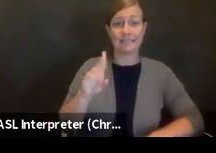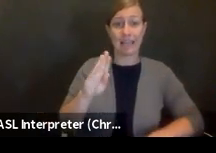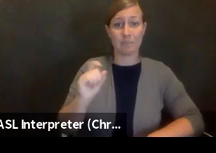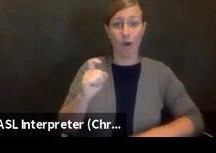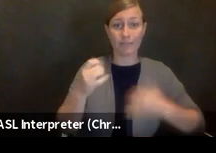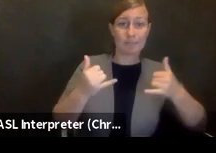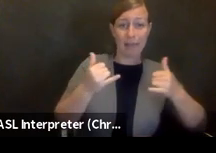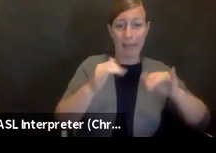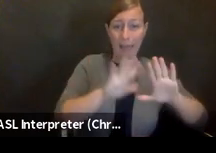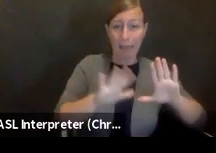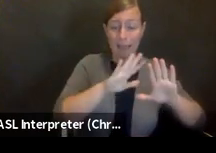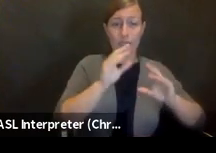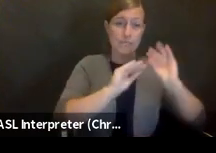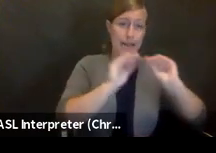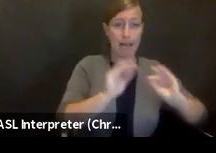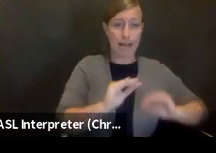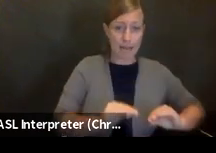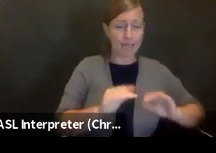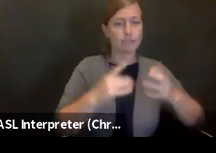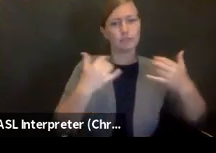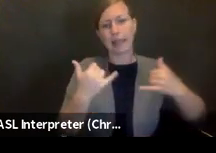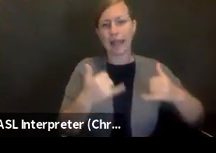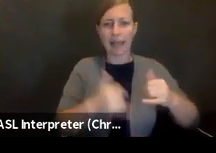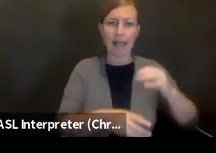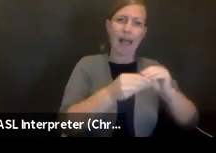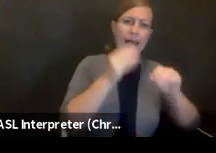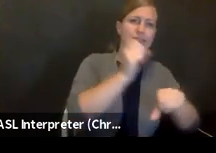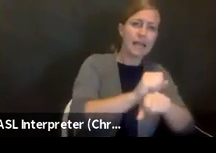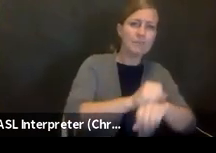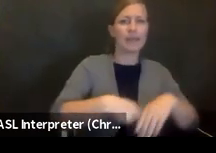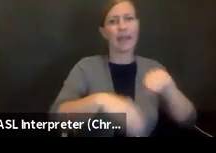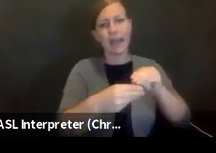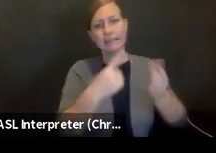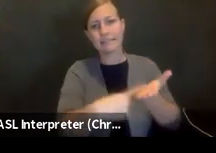ESD 189 - Amy Colburn: Add an assignment and discussion. And then if you want to dabble with resources.